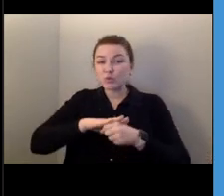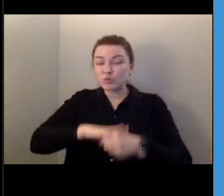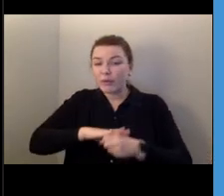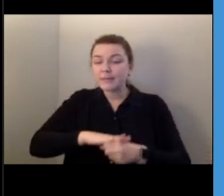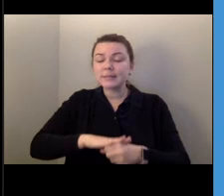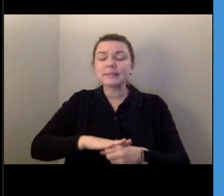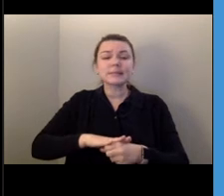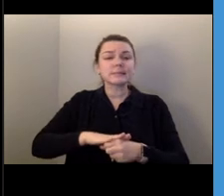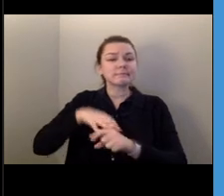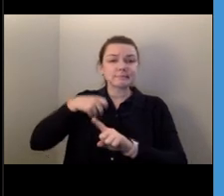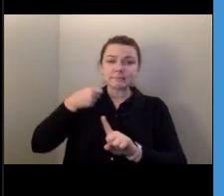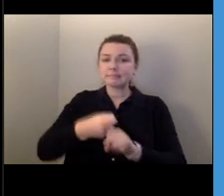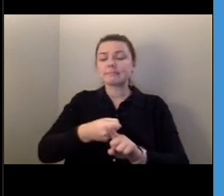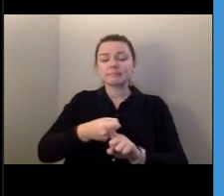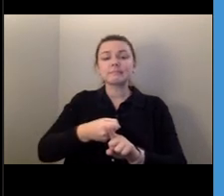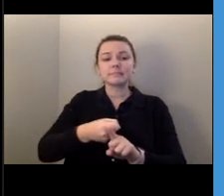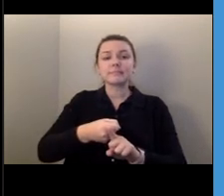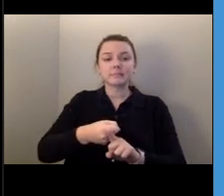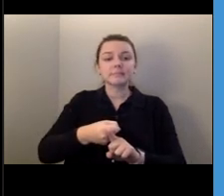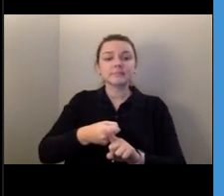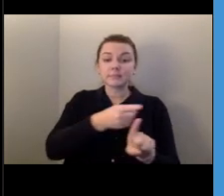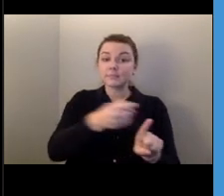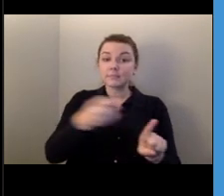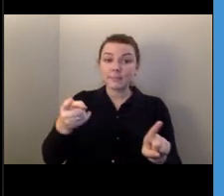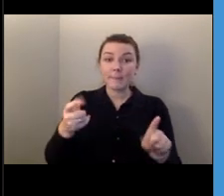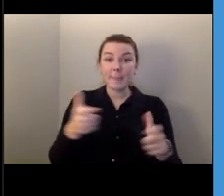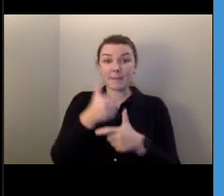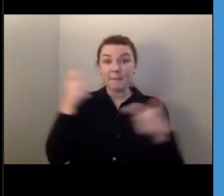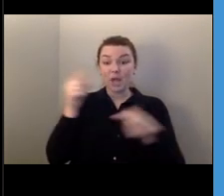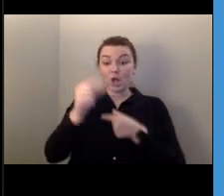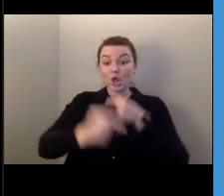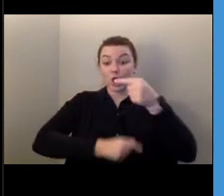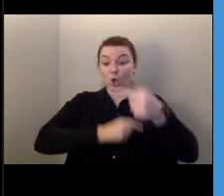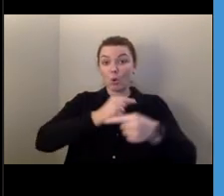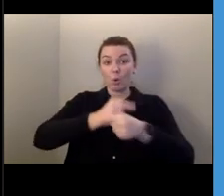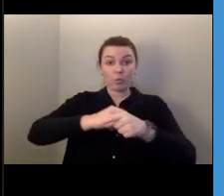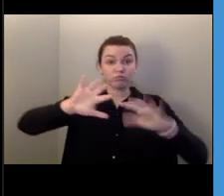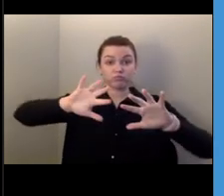that even though it is a big global problem, we all can do something about this.